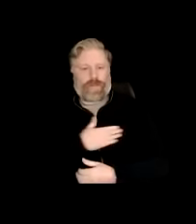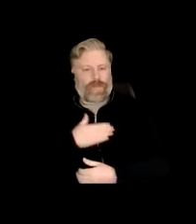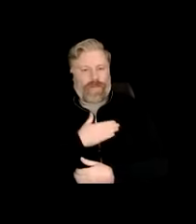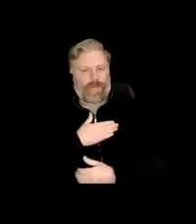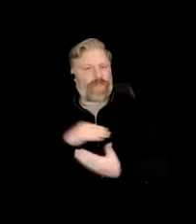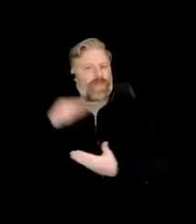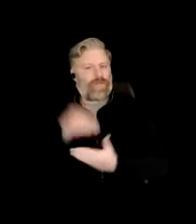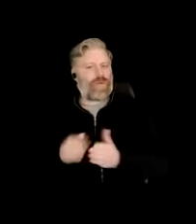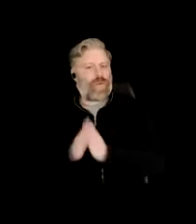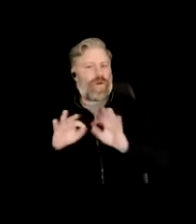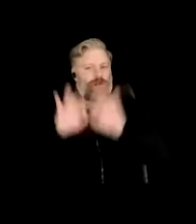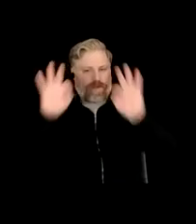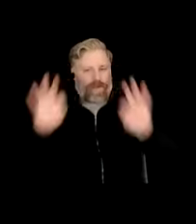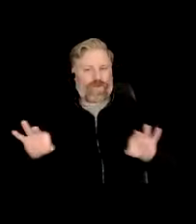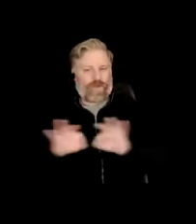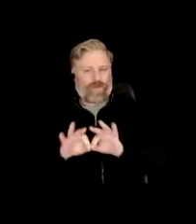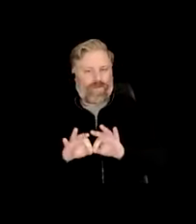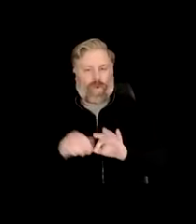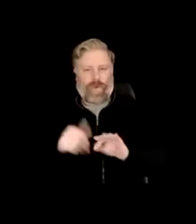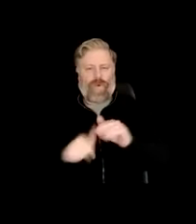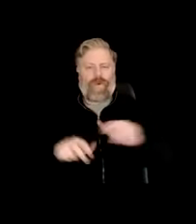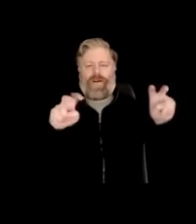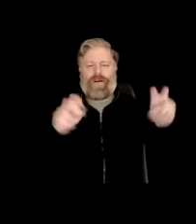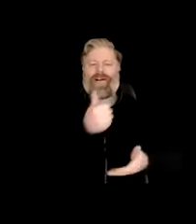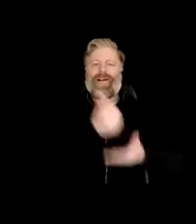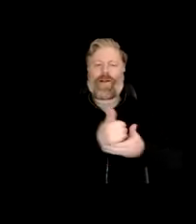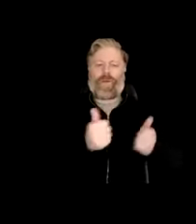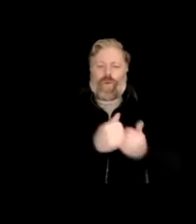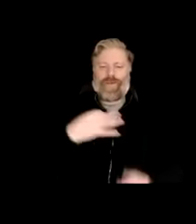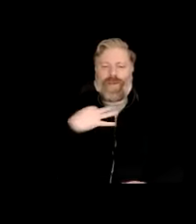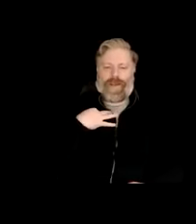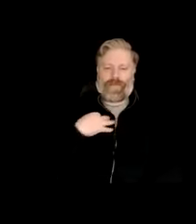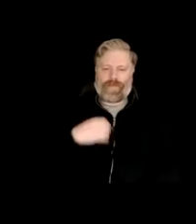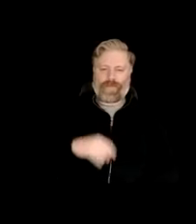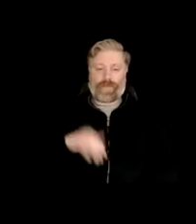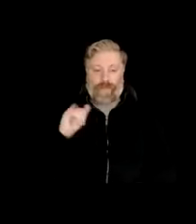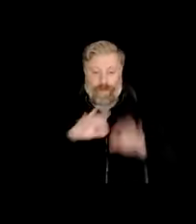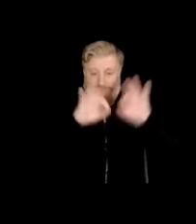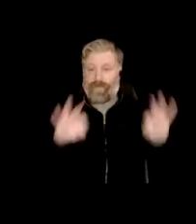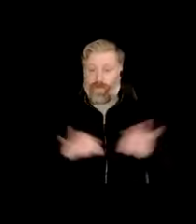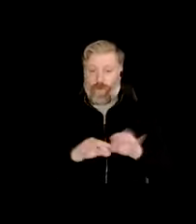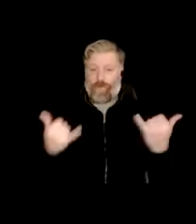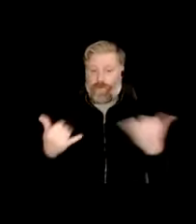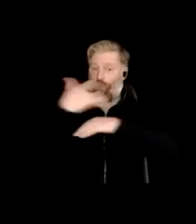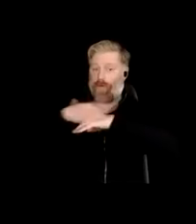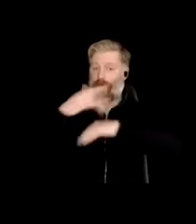under "Help with your application". This form is live now. So if you would like to request a meeting,